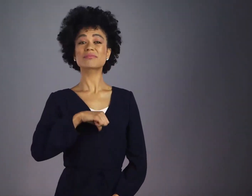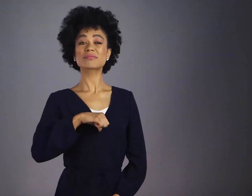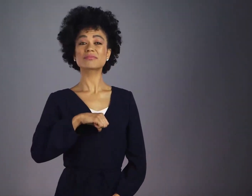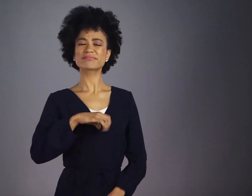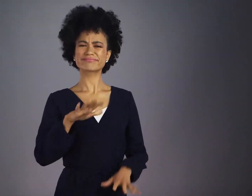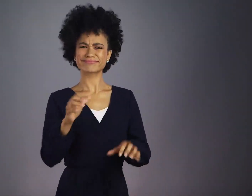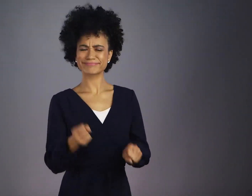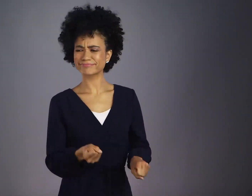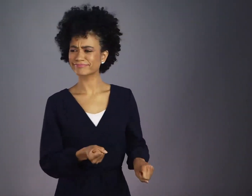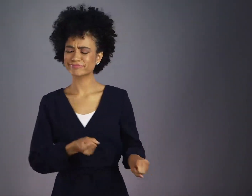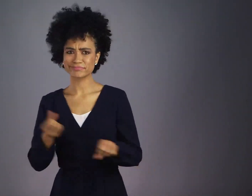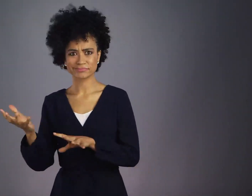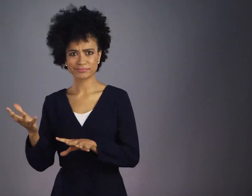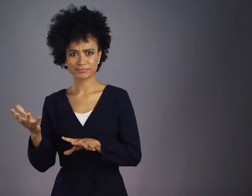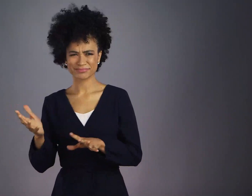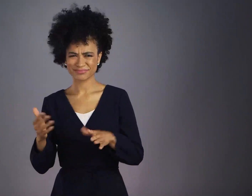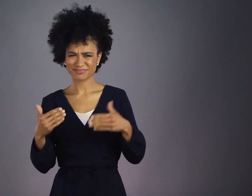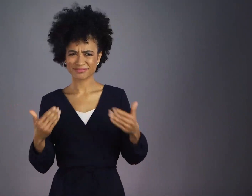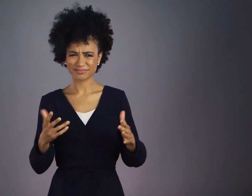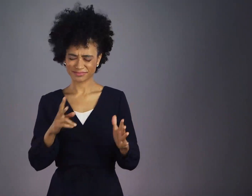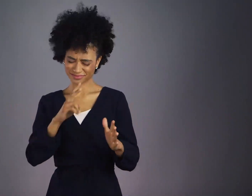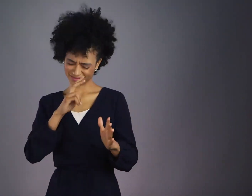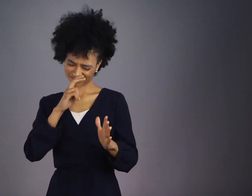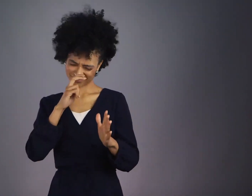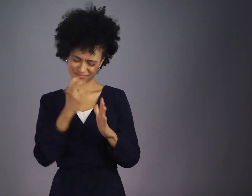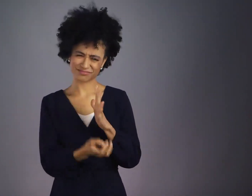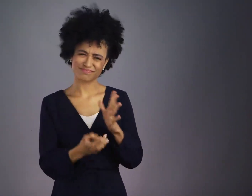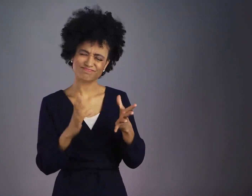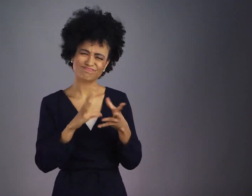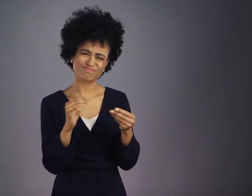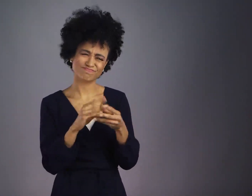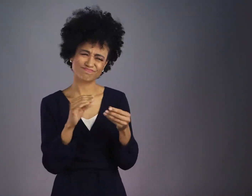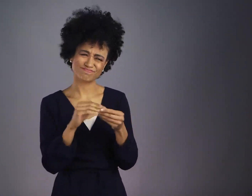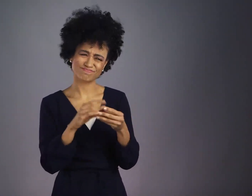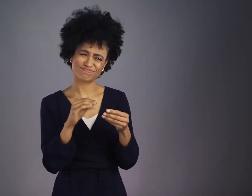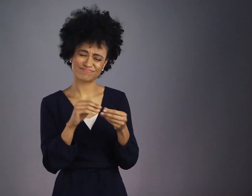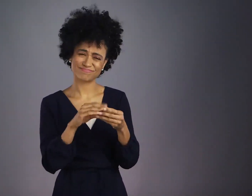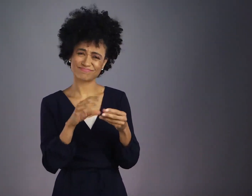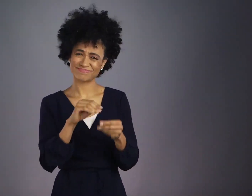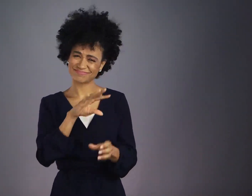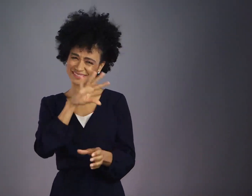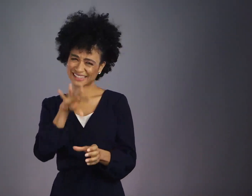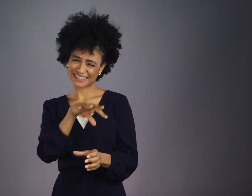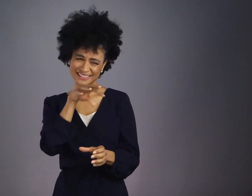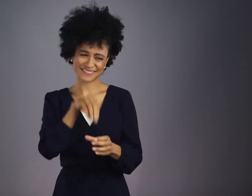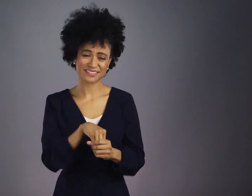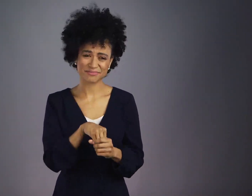We pocket our pride and go to it, illuminating every twist of character,